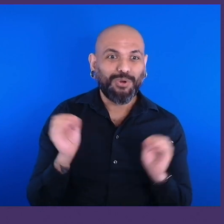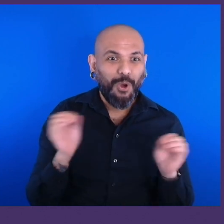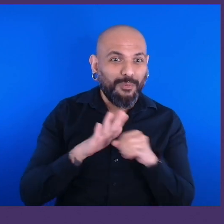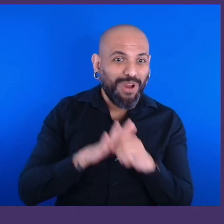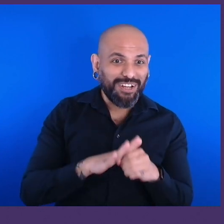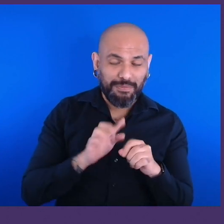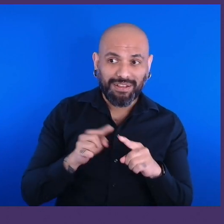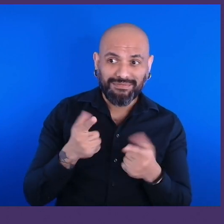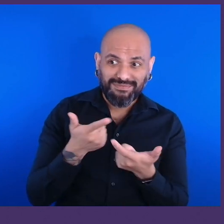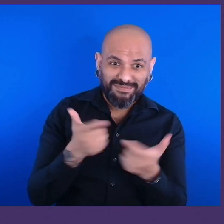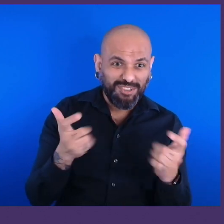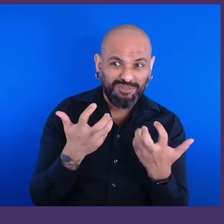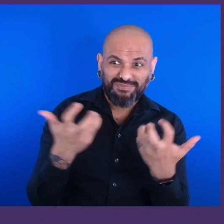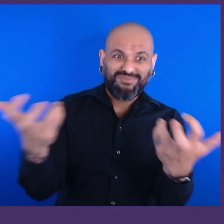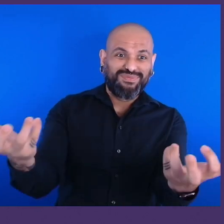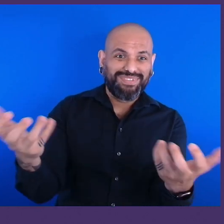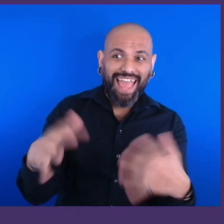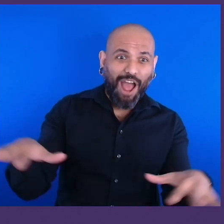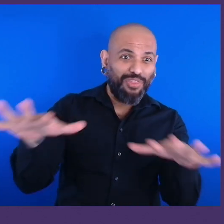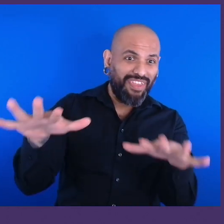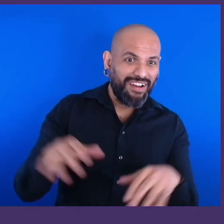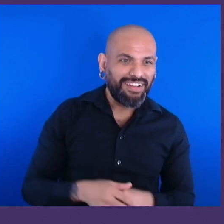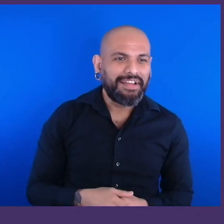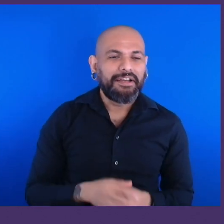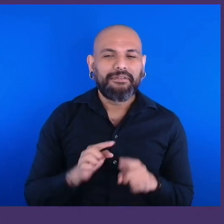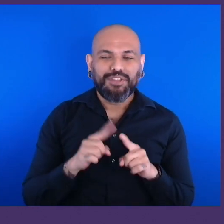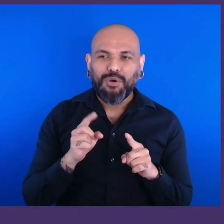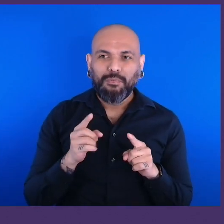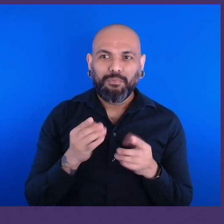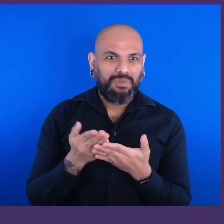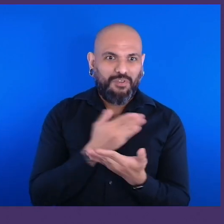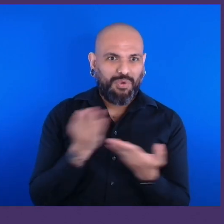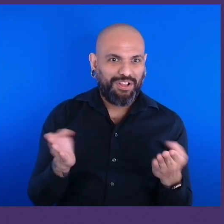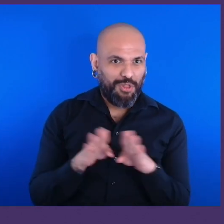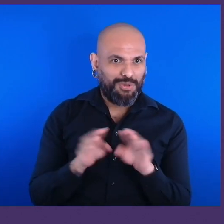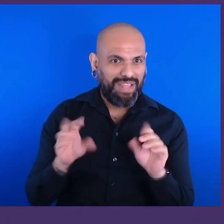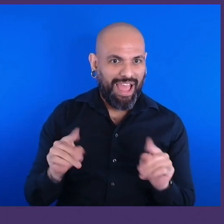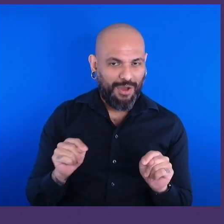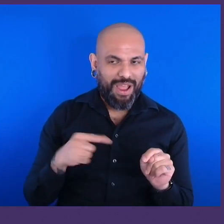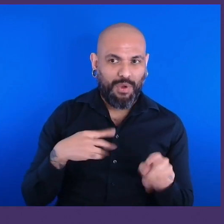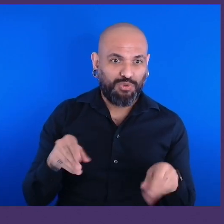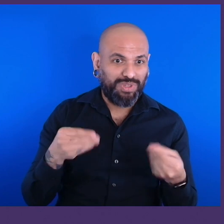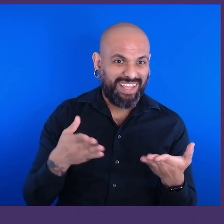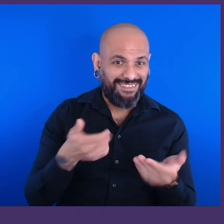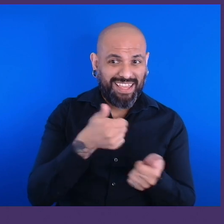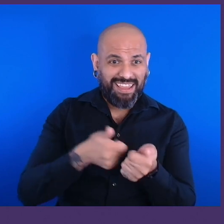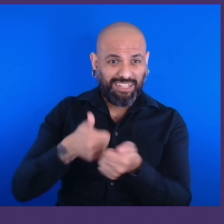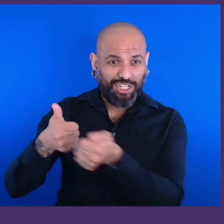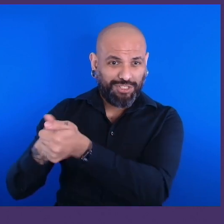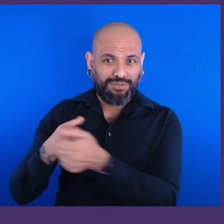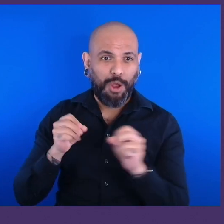So, as we close out, I wanted to give you each an opportunity to share